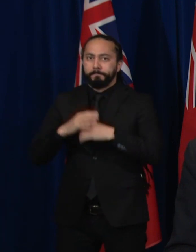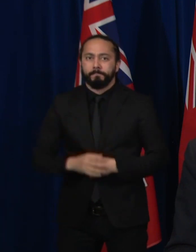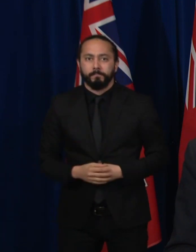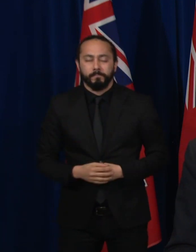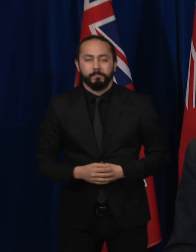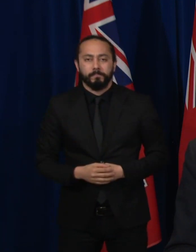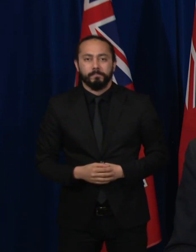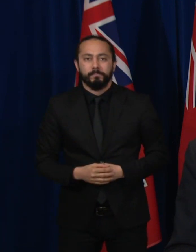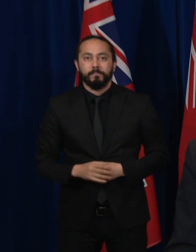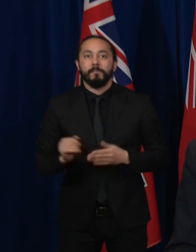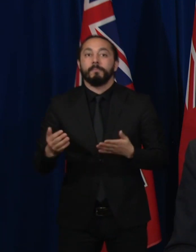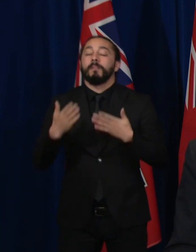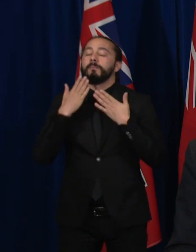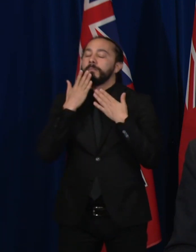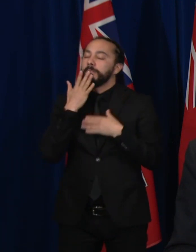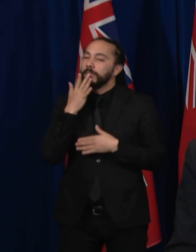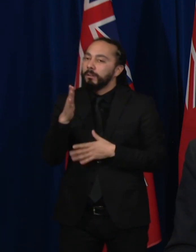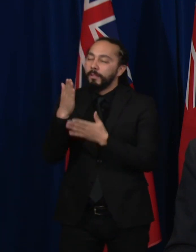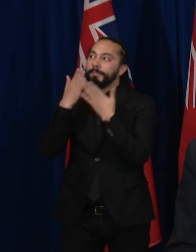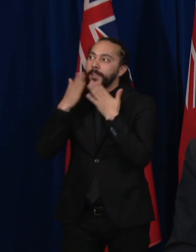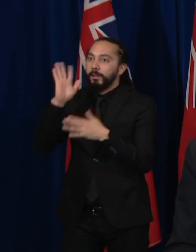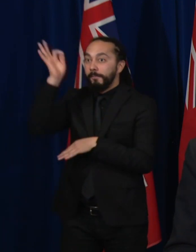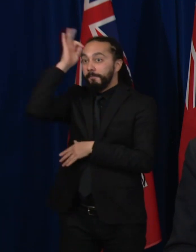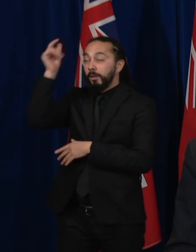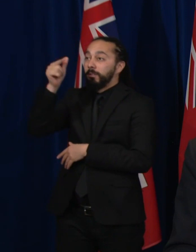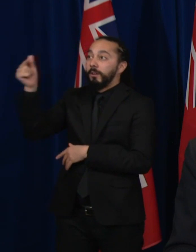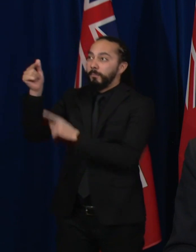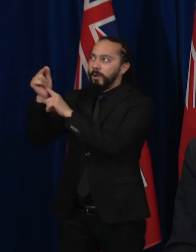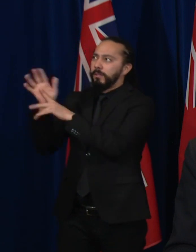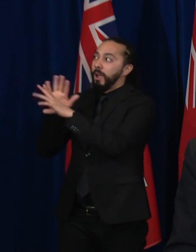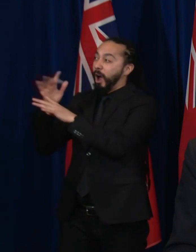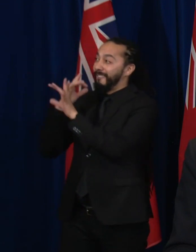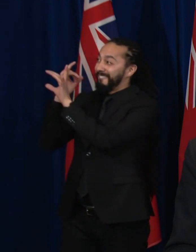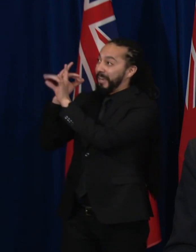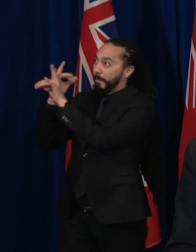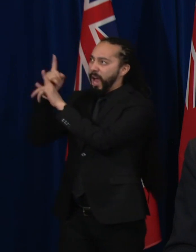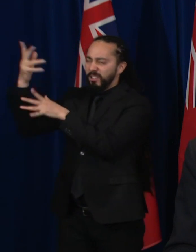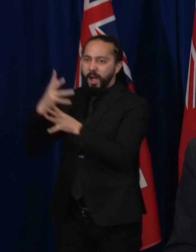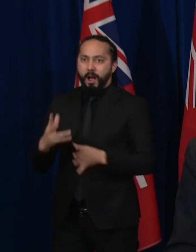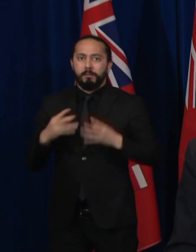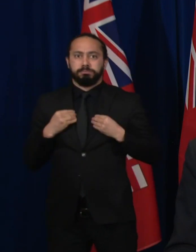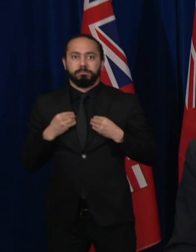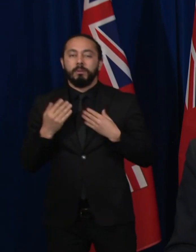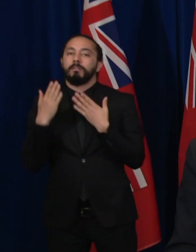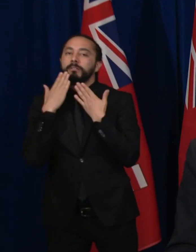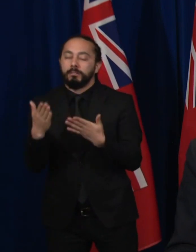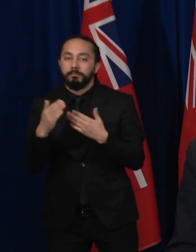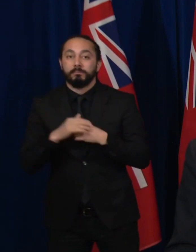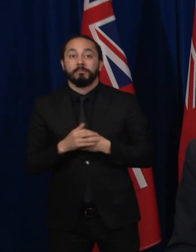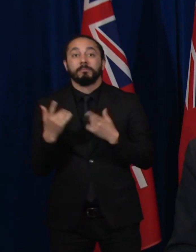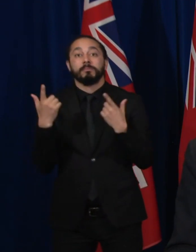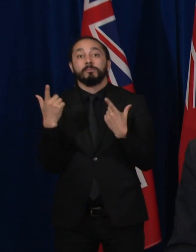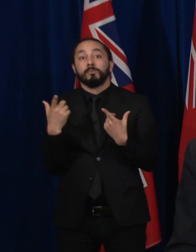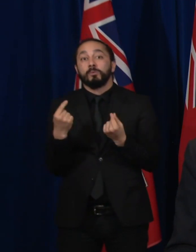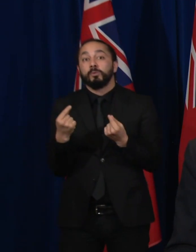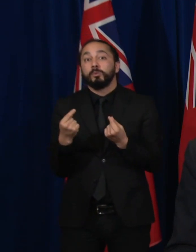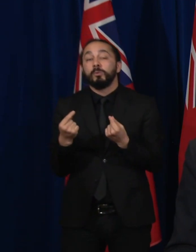has been so receptive to the government's feedback. as a final resting place for those who died here, We're providing a five five-month interest-free grace penalty for businesses to file or pay most